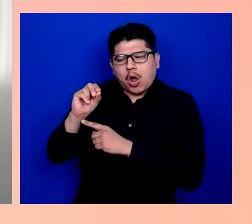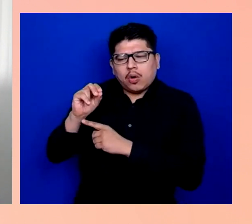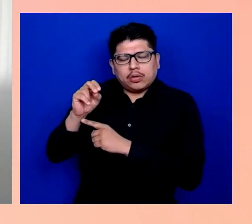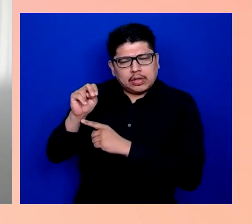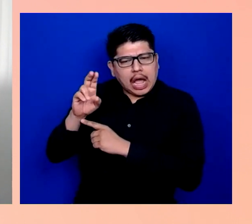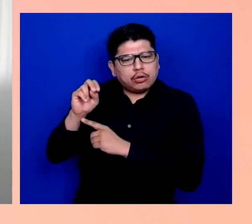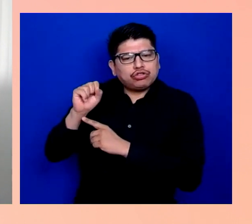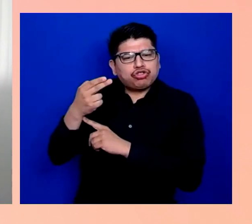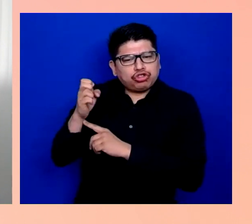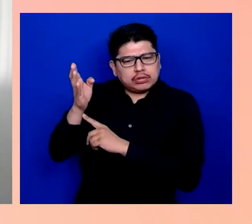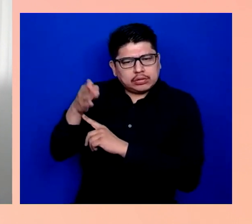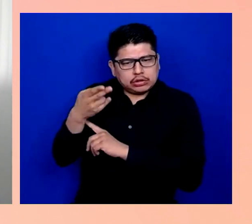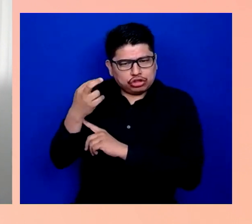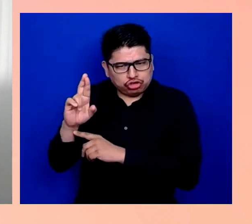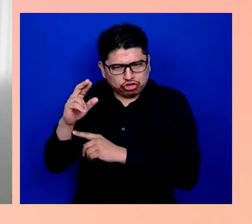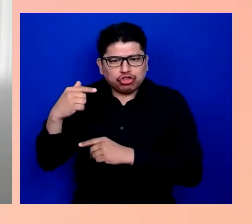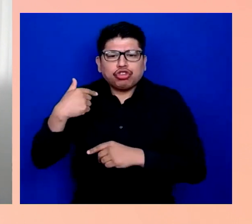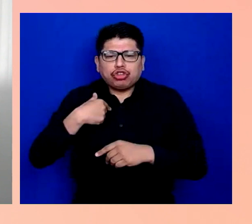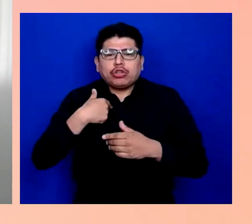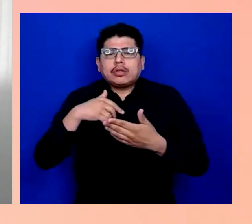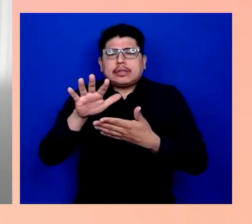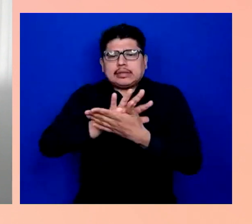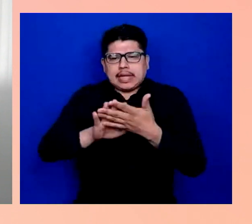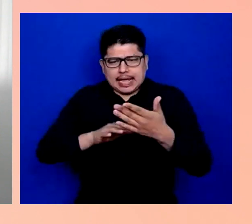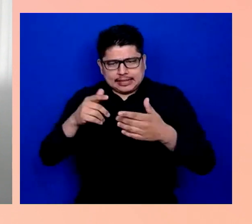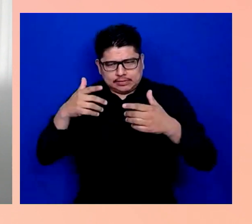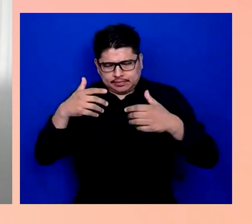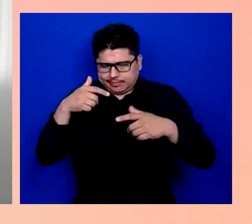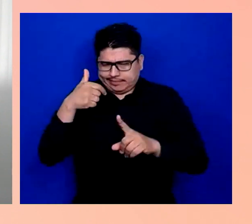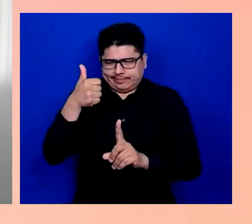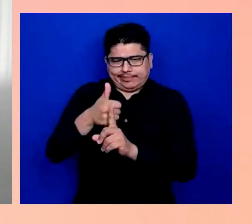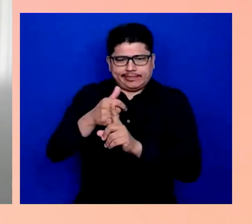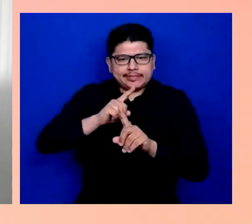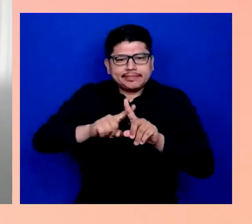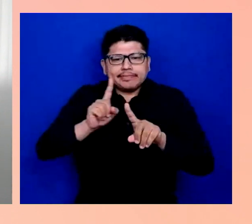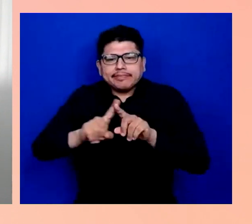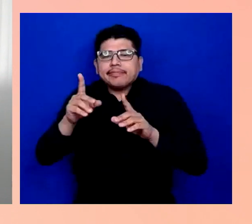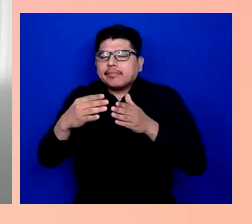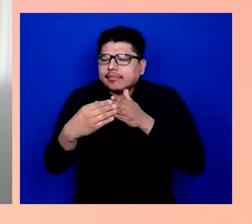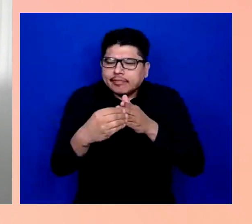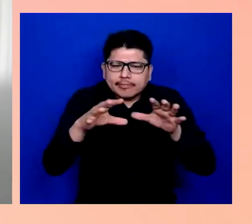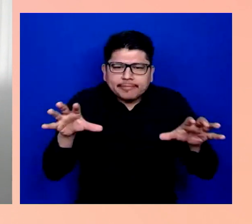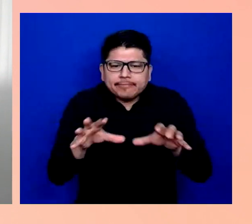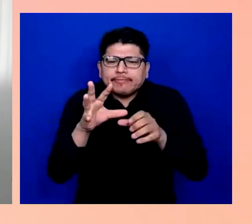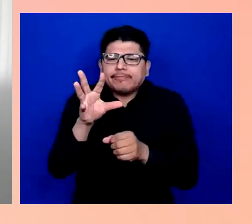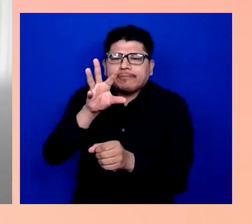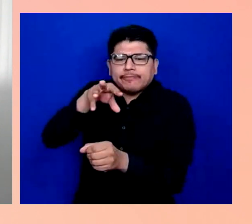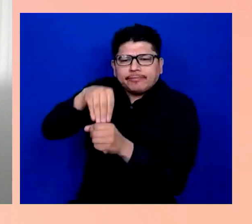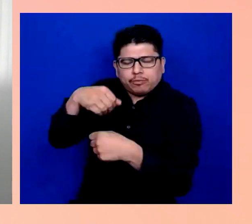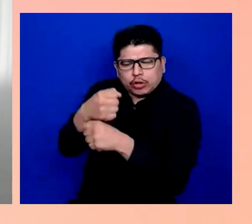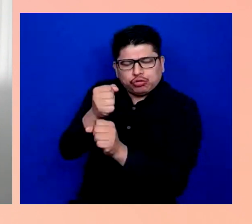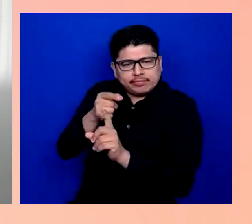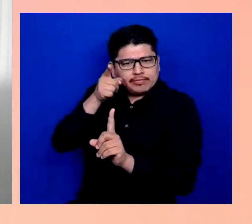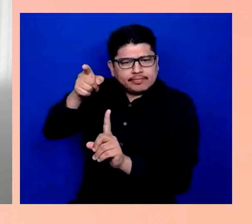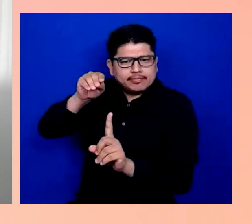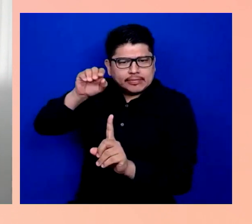currently leading Inclusive Product at Microsoft. We're hosting this discussion today because this toolkit is going to be a part of